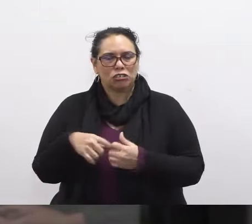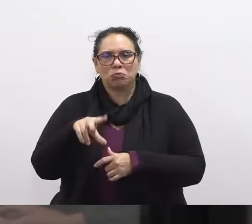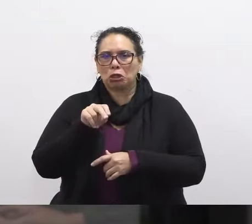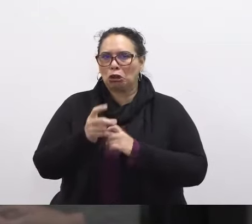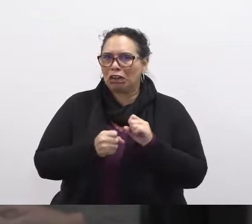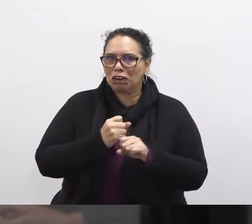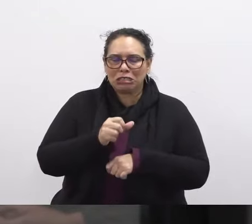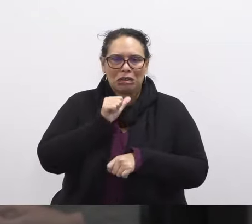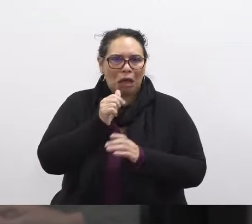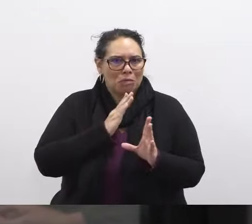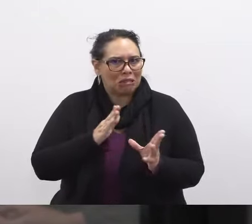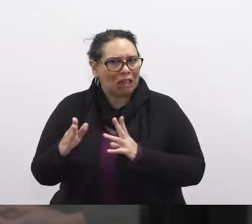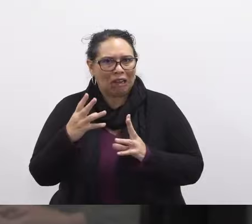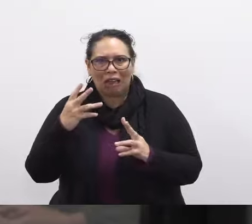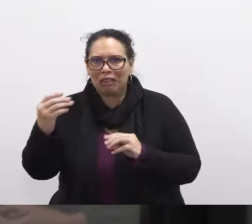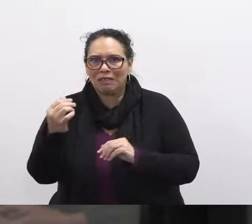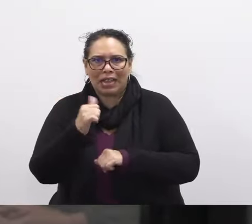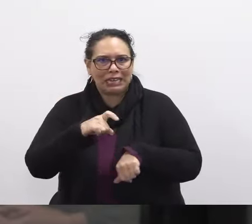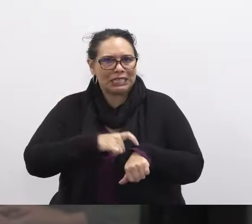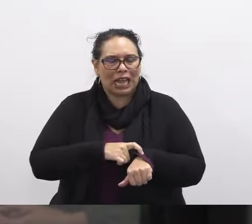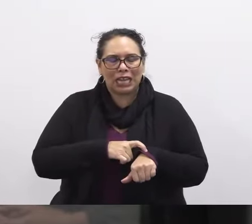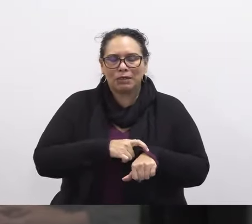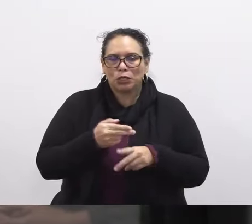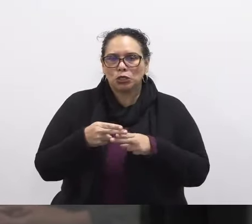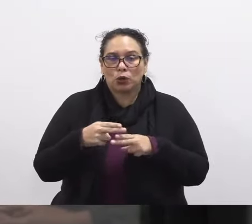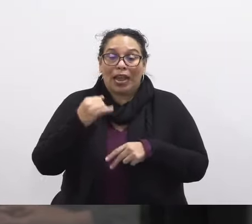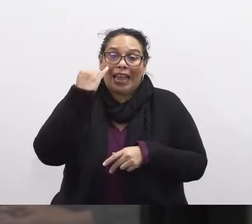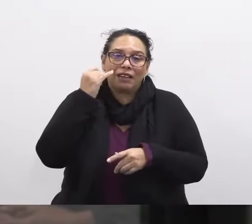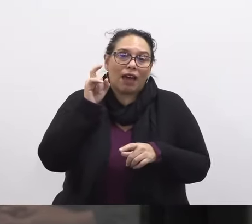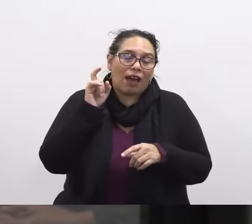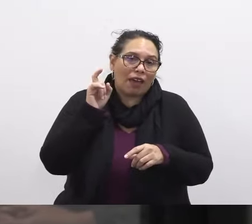unless I really have to, because I can no longer afford to live here.